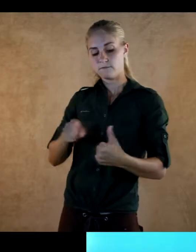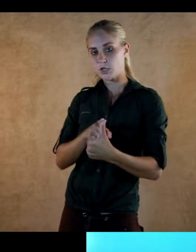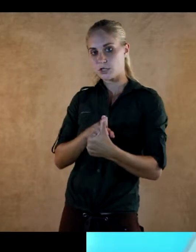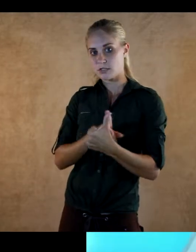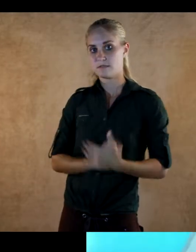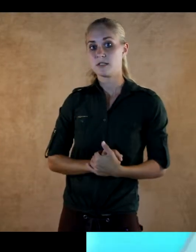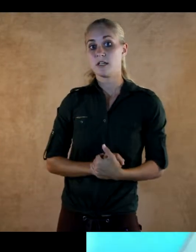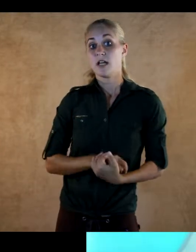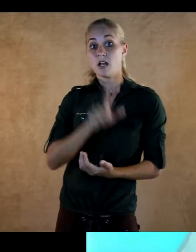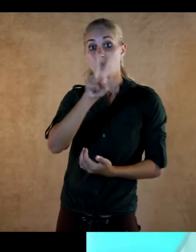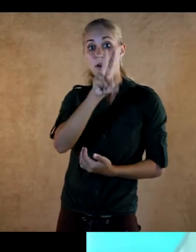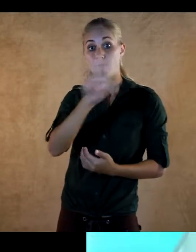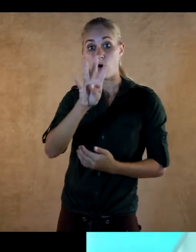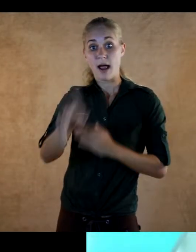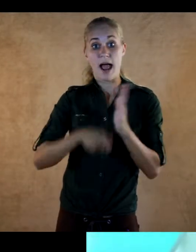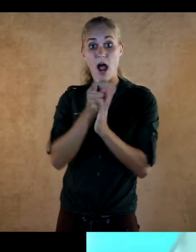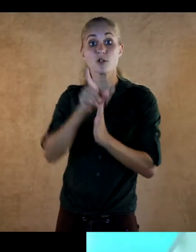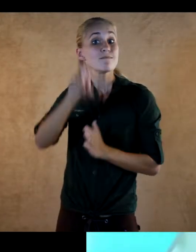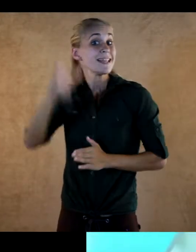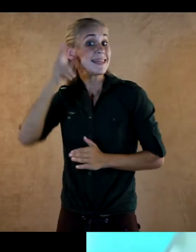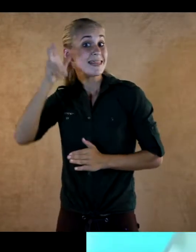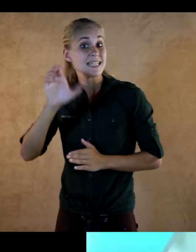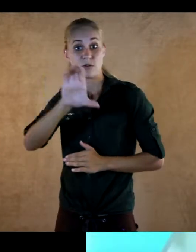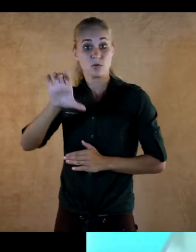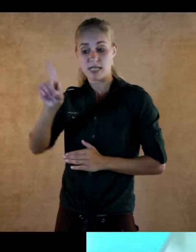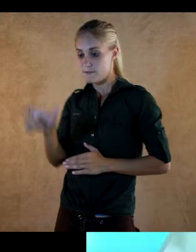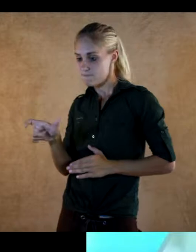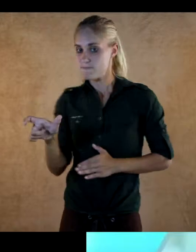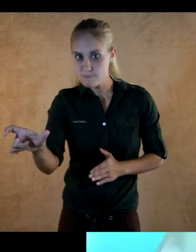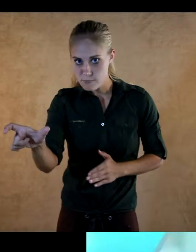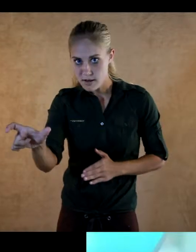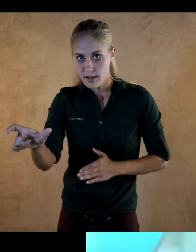Within the first 24 hours you must listen to the CD in your membership packet called "Making the Shift".